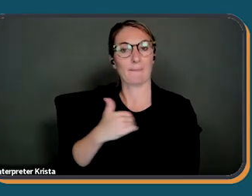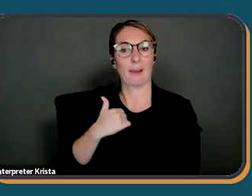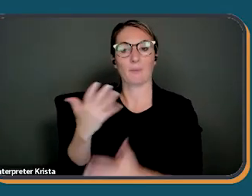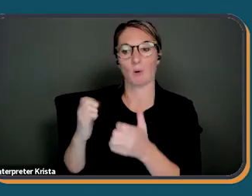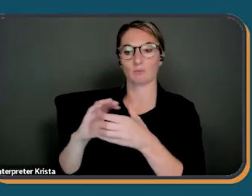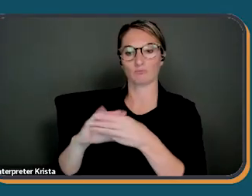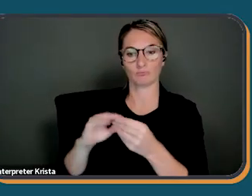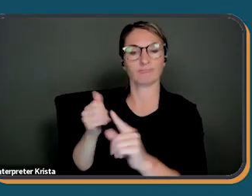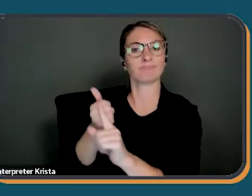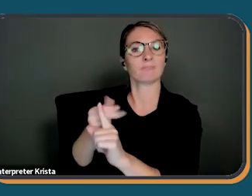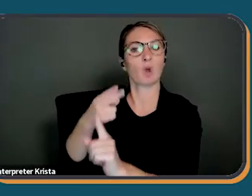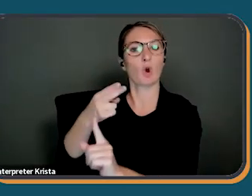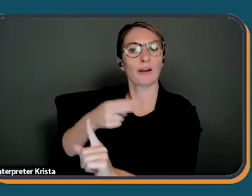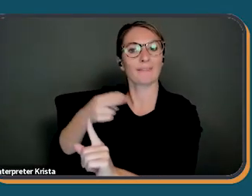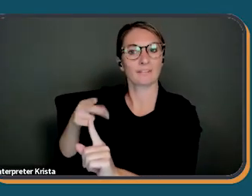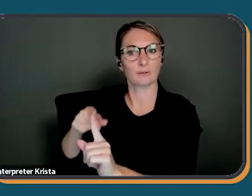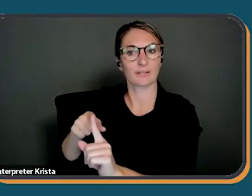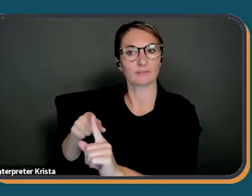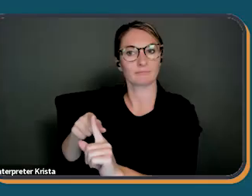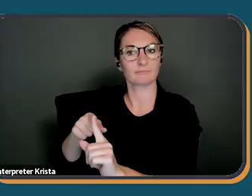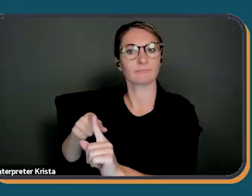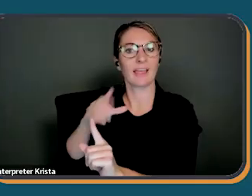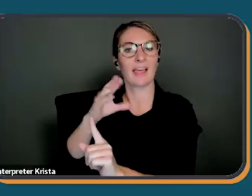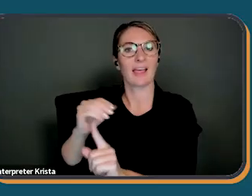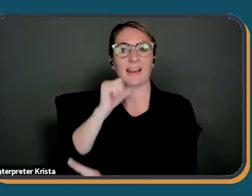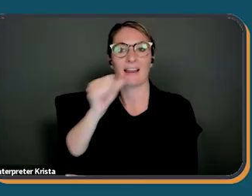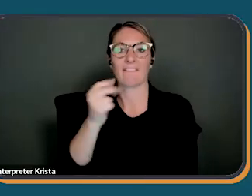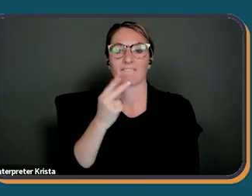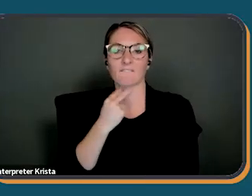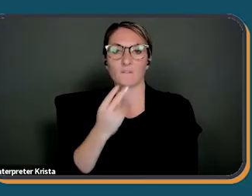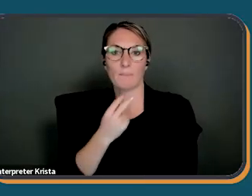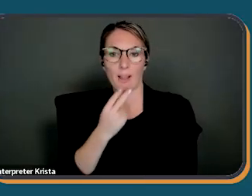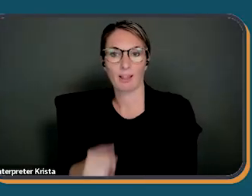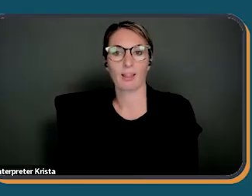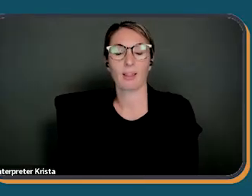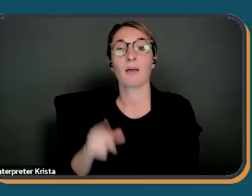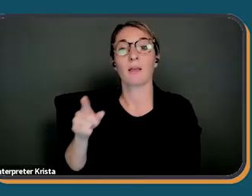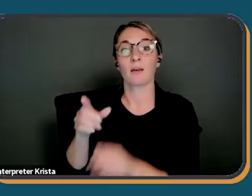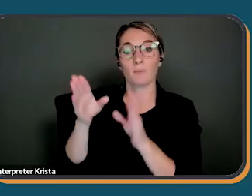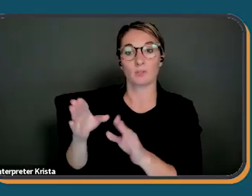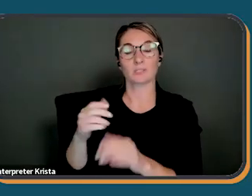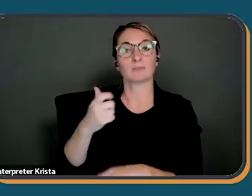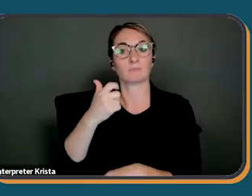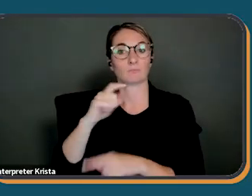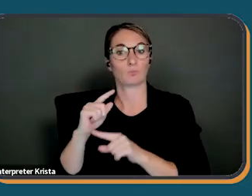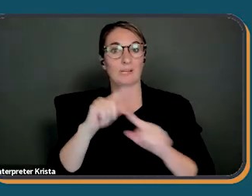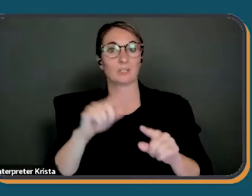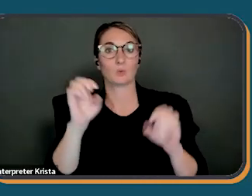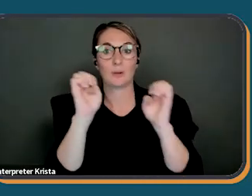and variably non-verbal. They visited an emergency room with cardiac symptoms